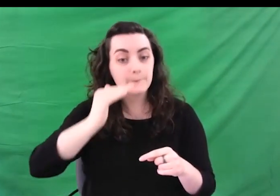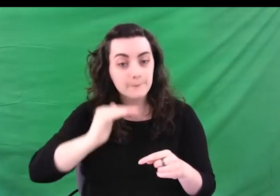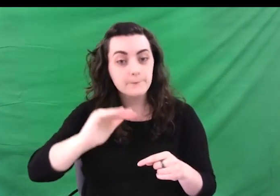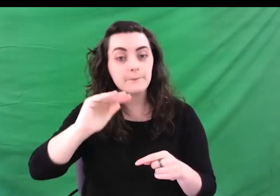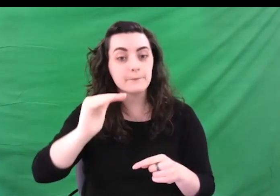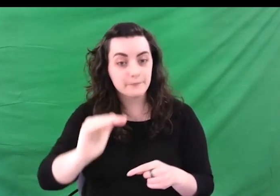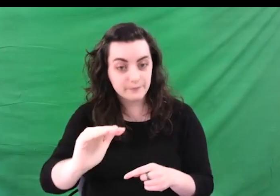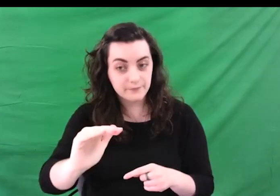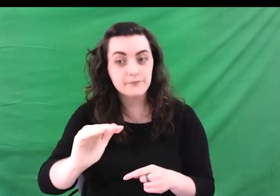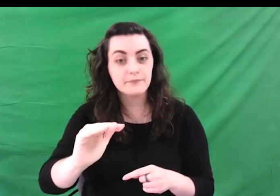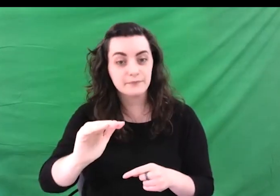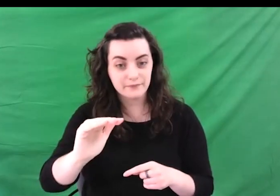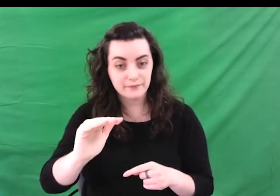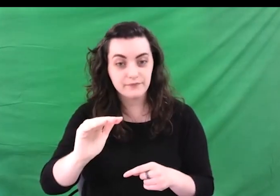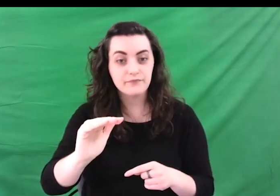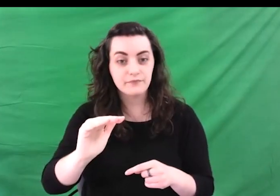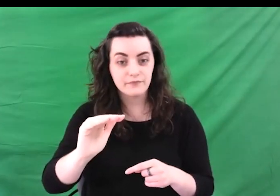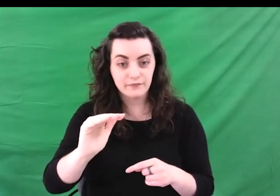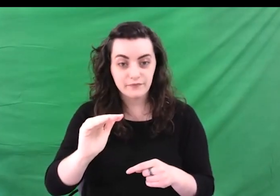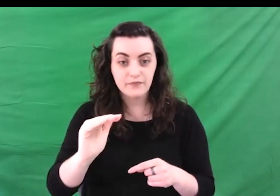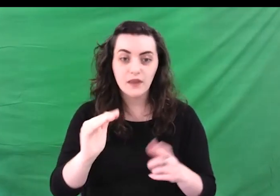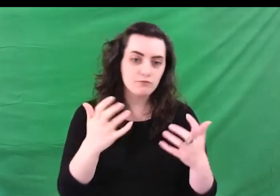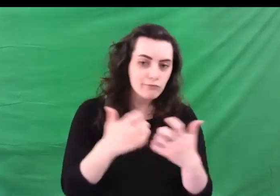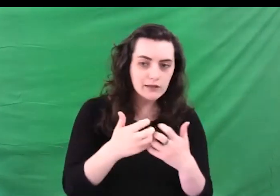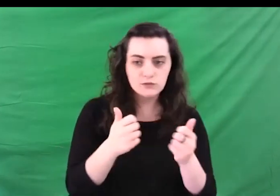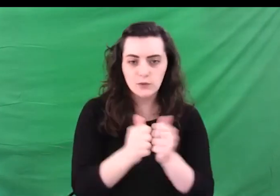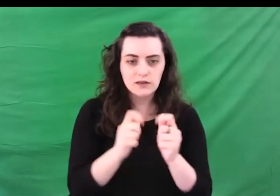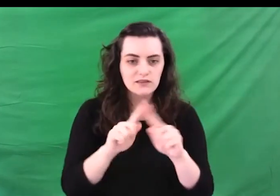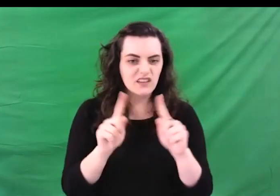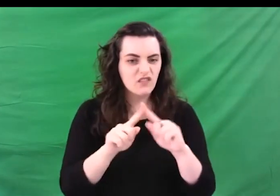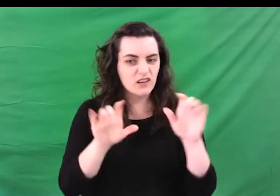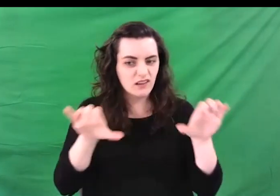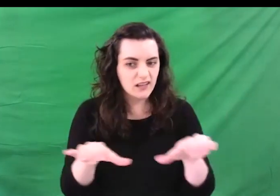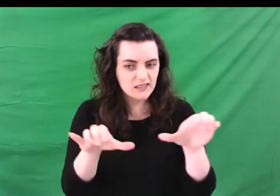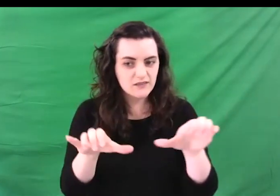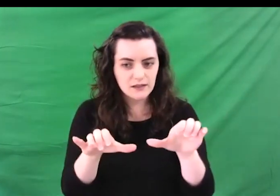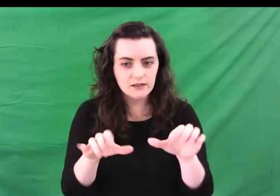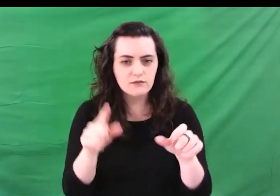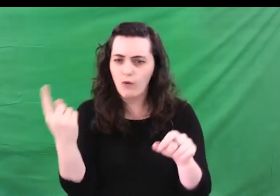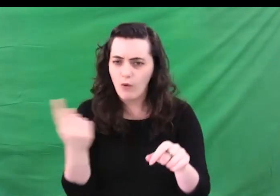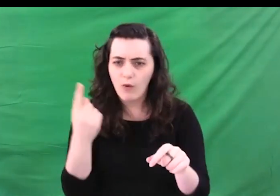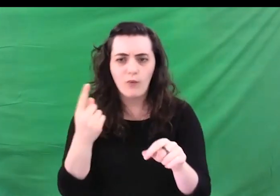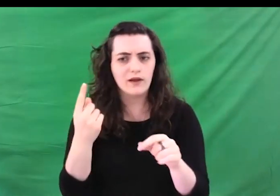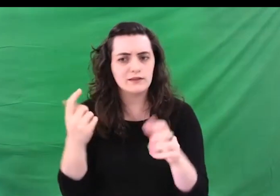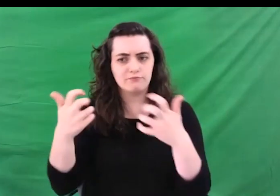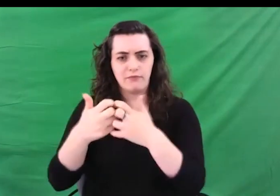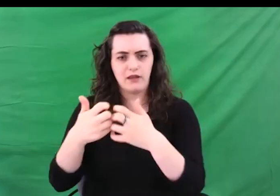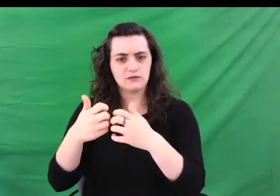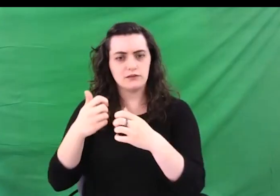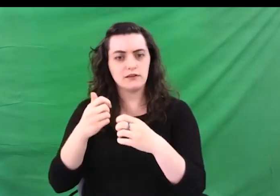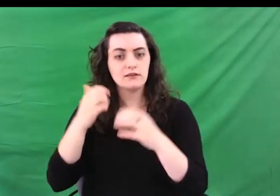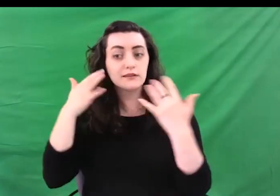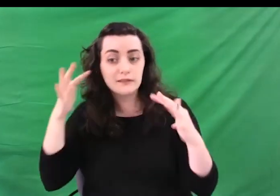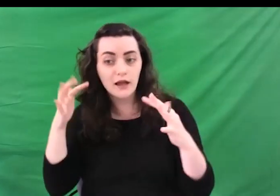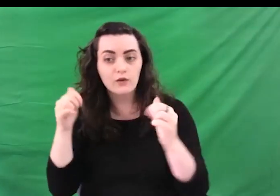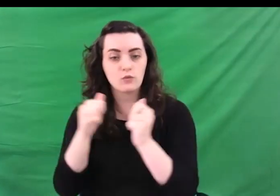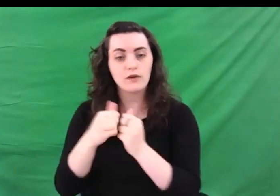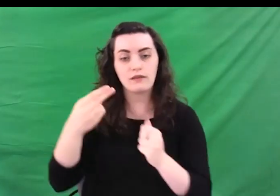with a variety of activities, we would do that hand shape with it and we would ask Riley to do the same.